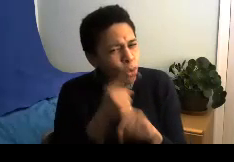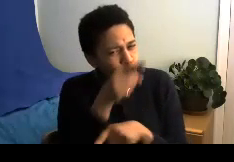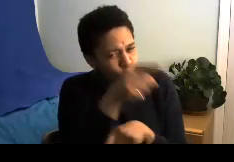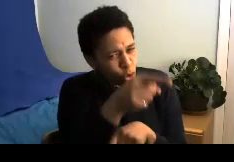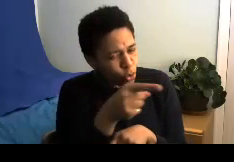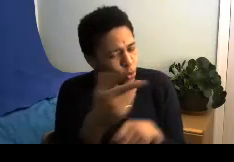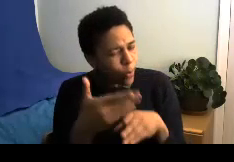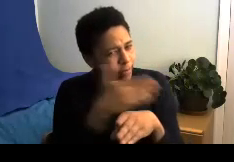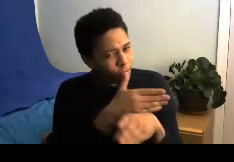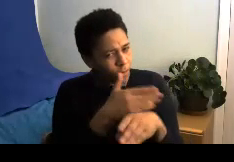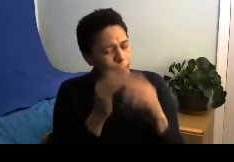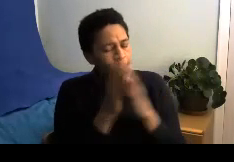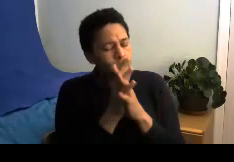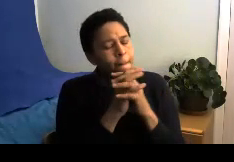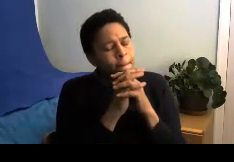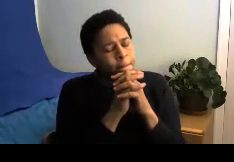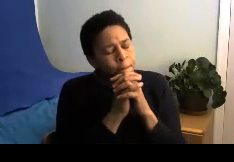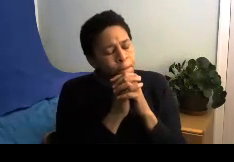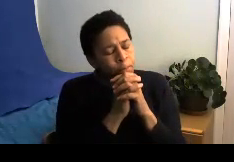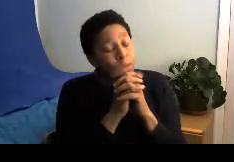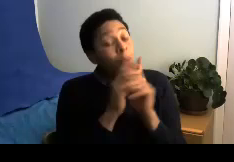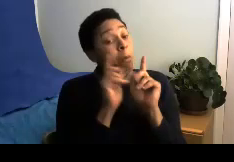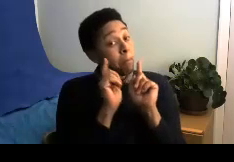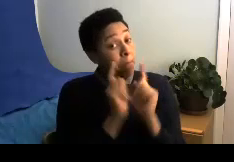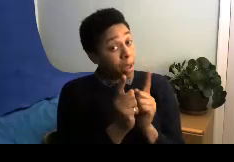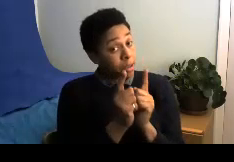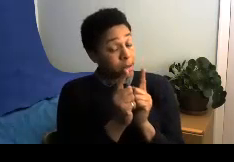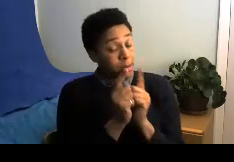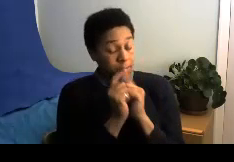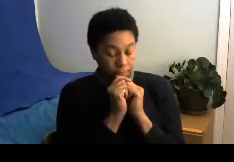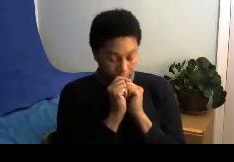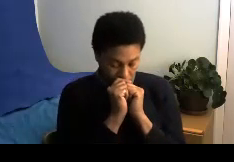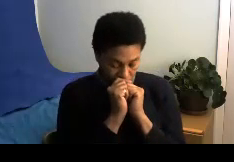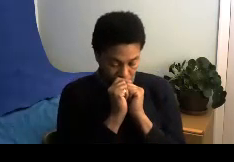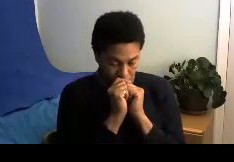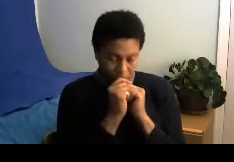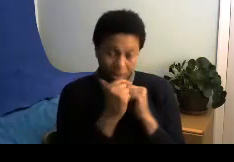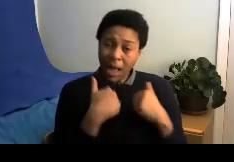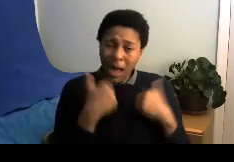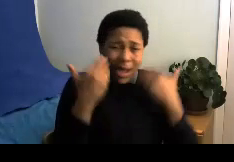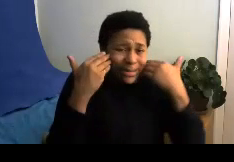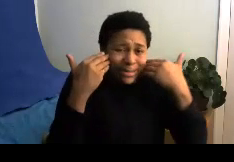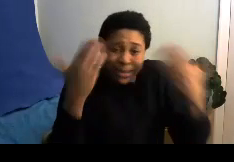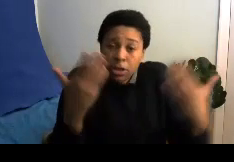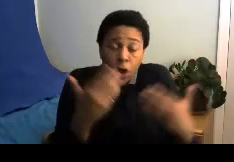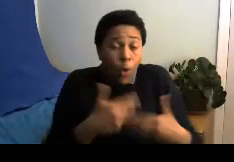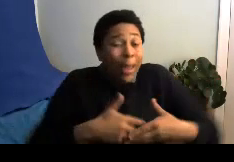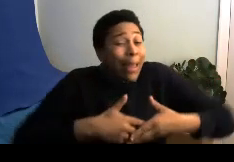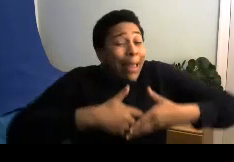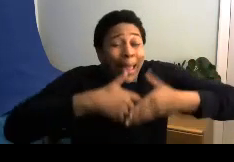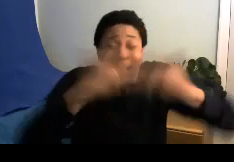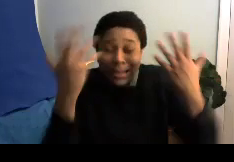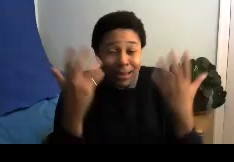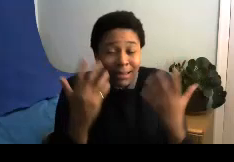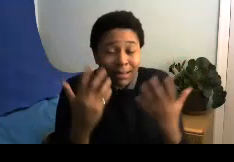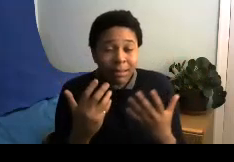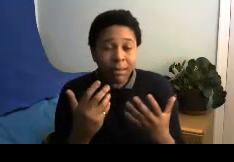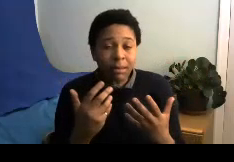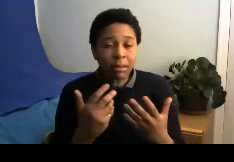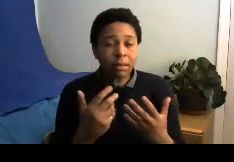actual event, but um, I didn't know anything about my family